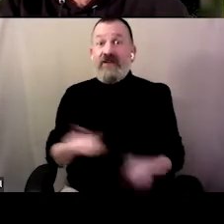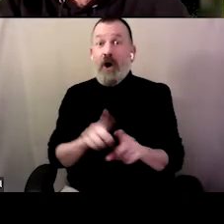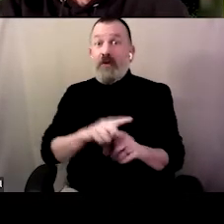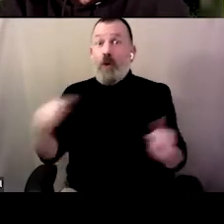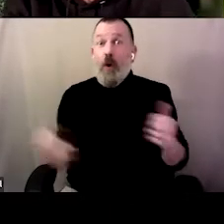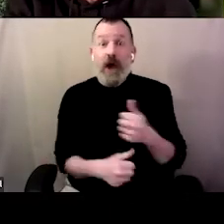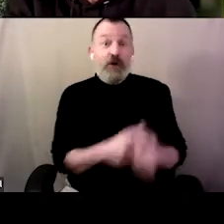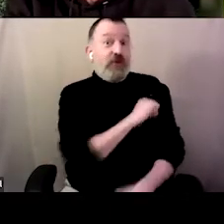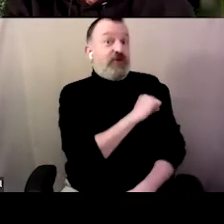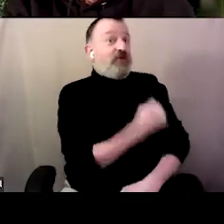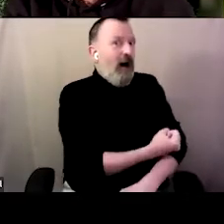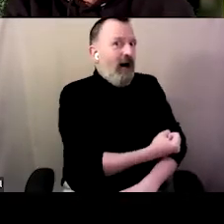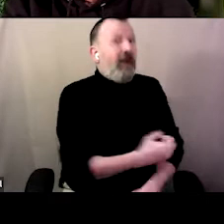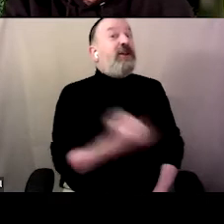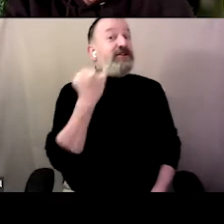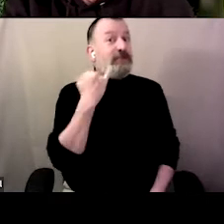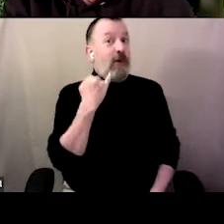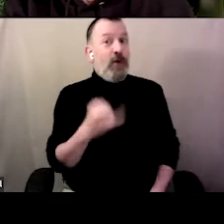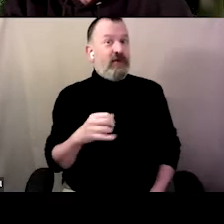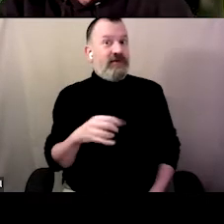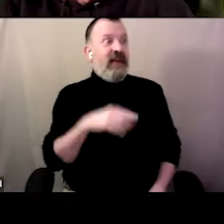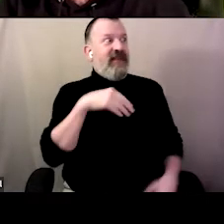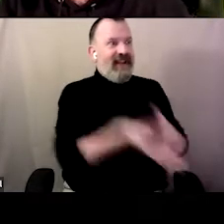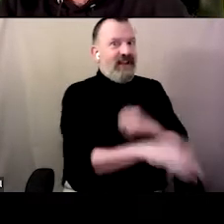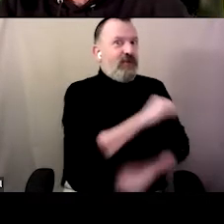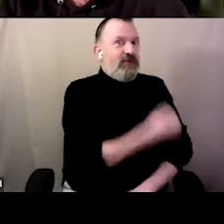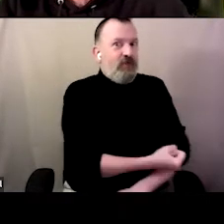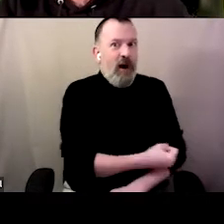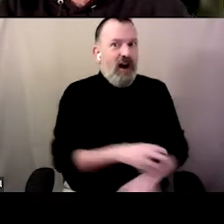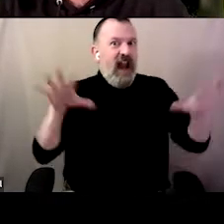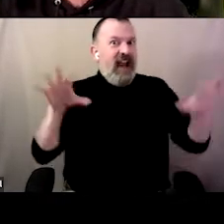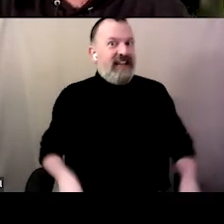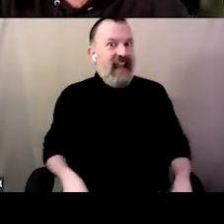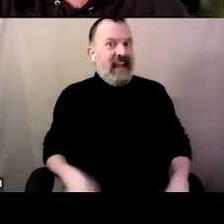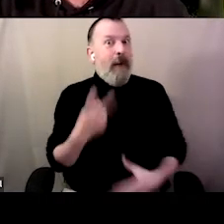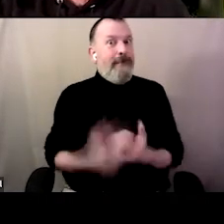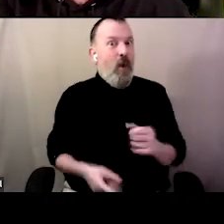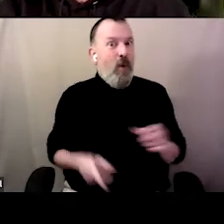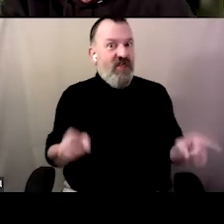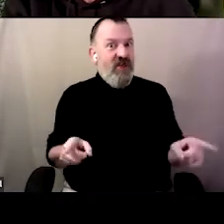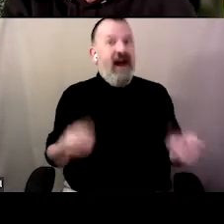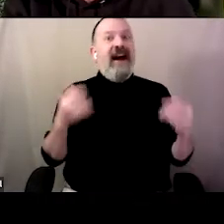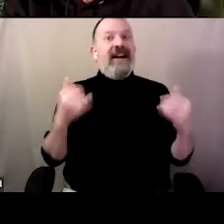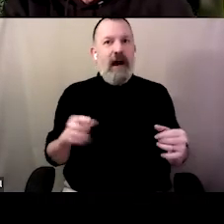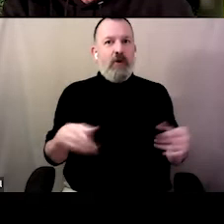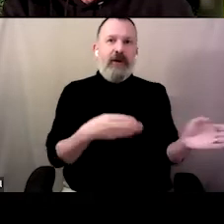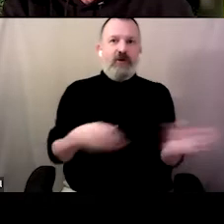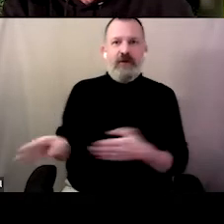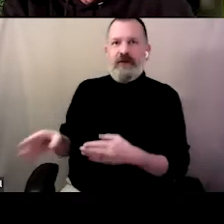let's say, to get into strong and they take out both strong and Highland CalebBarlow: And now you've got to divert down to Rochester general on the other side of town,